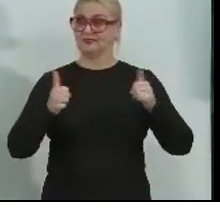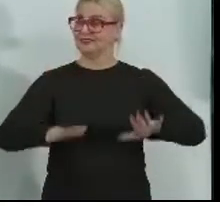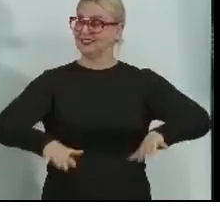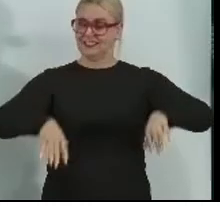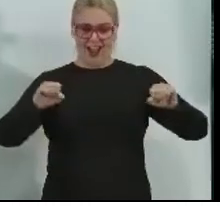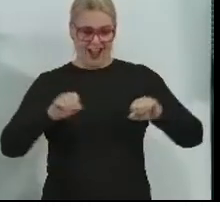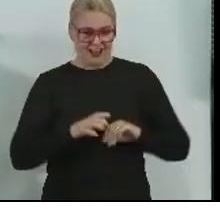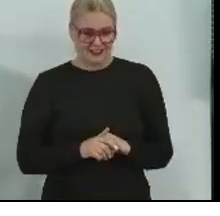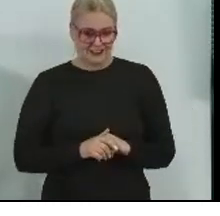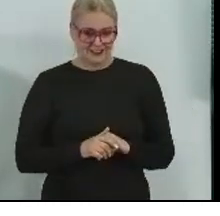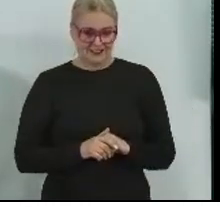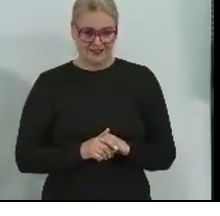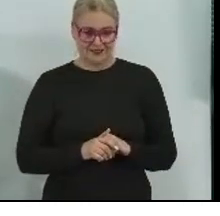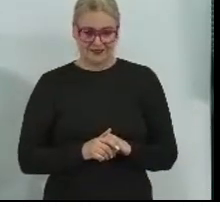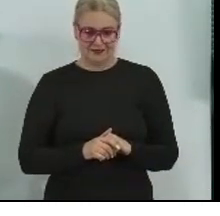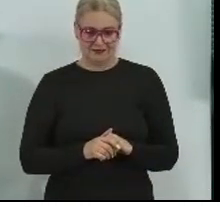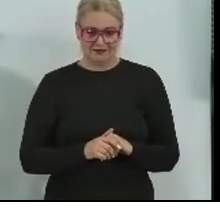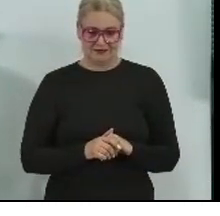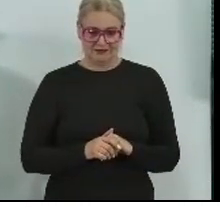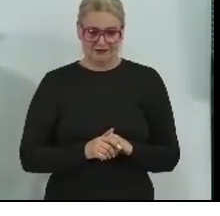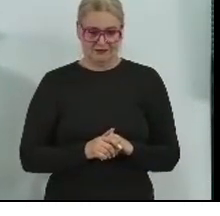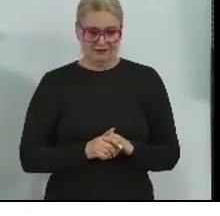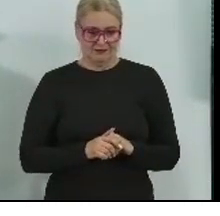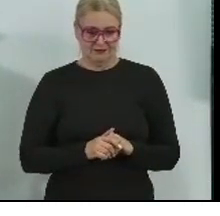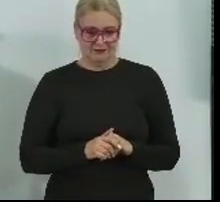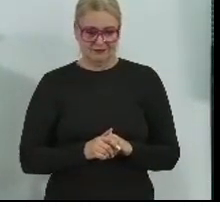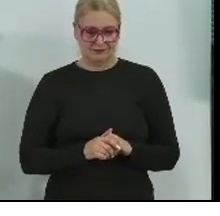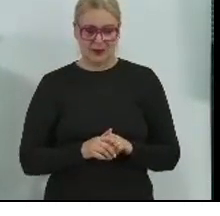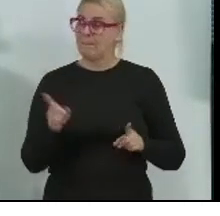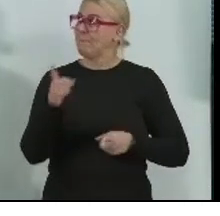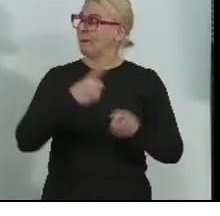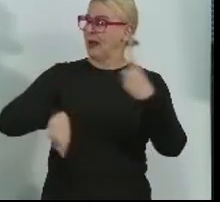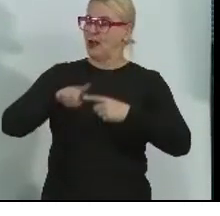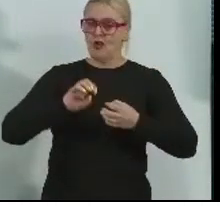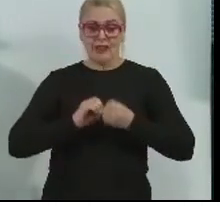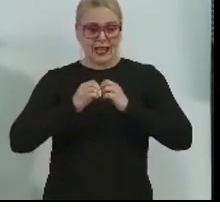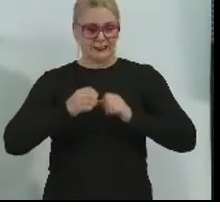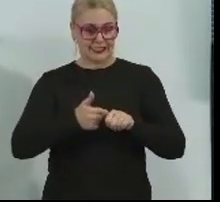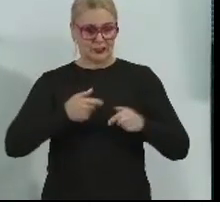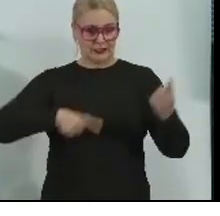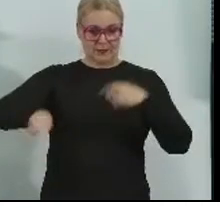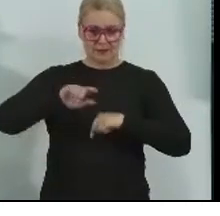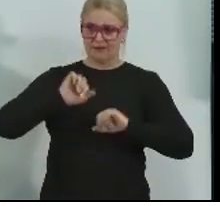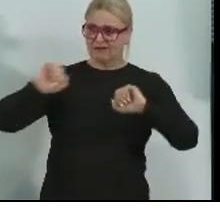accessibility, disability, inclusion. We talked when we first started the